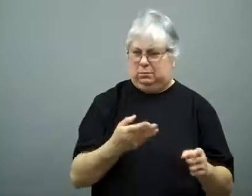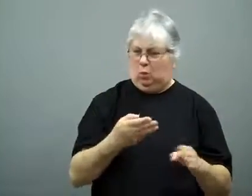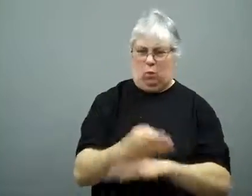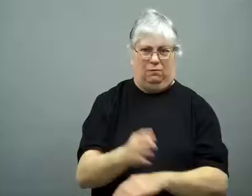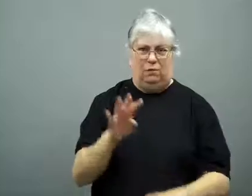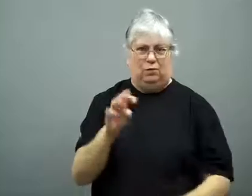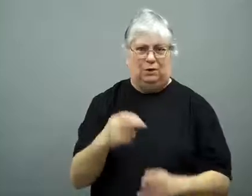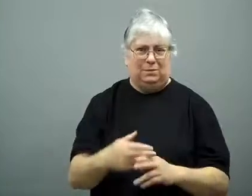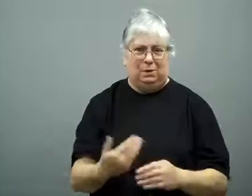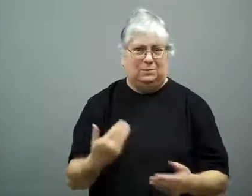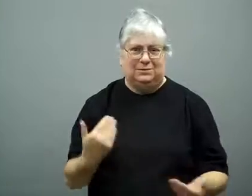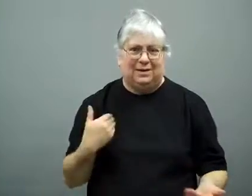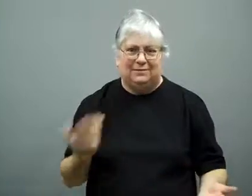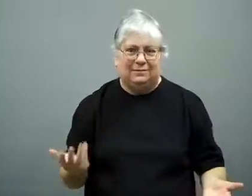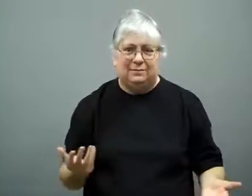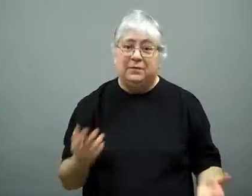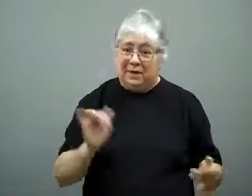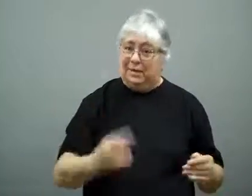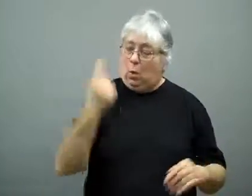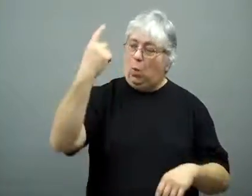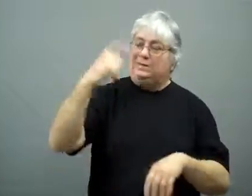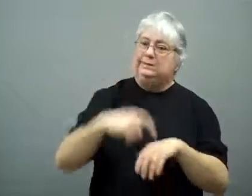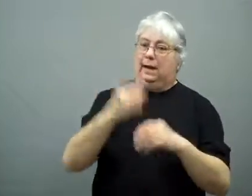which is well over 400 pounds!